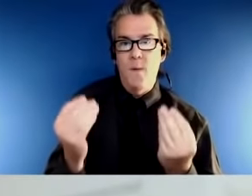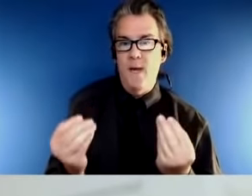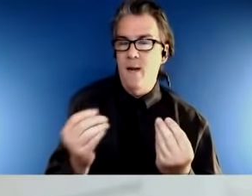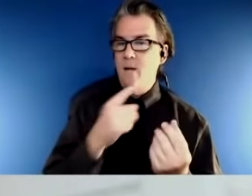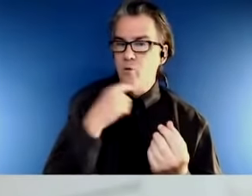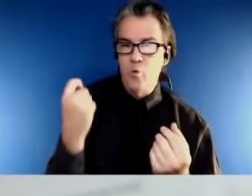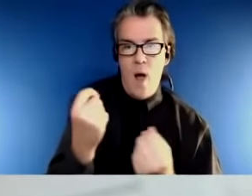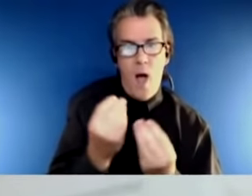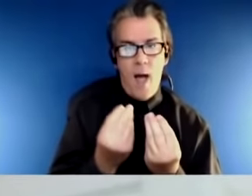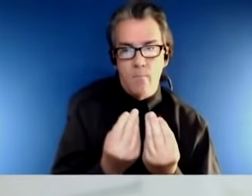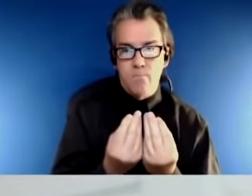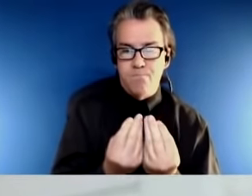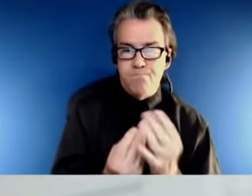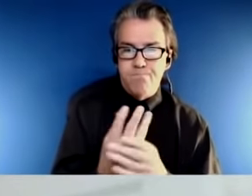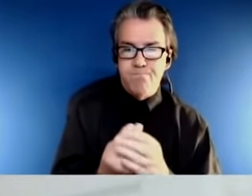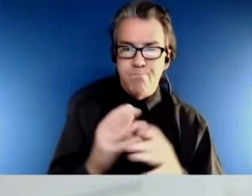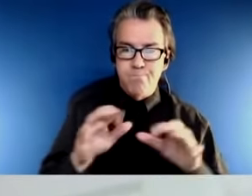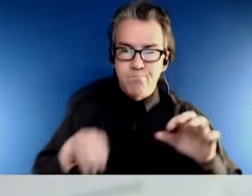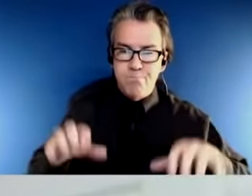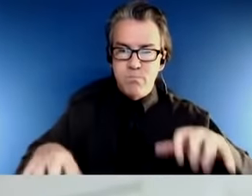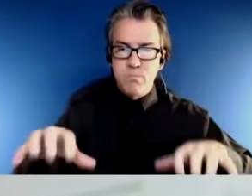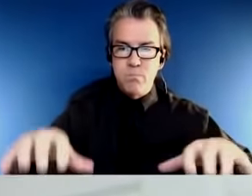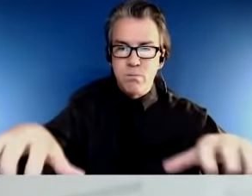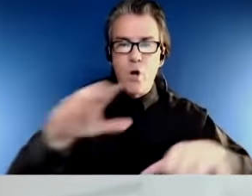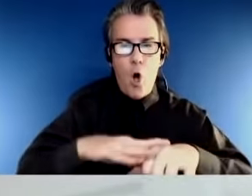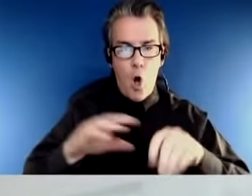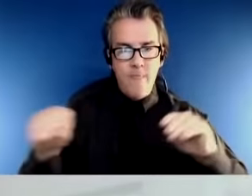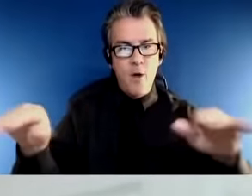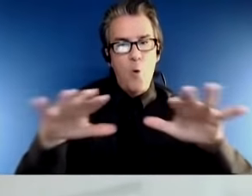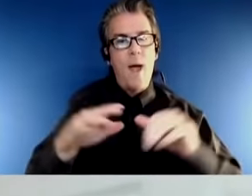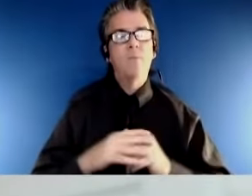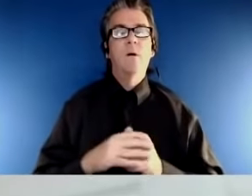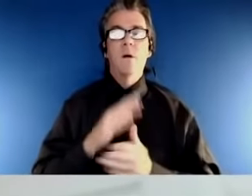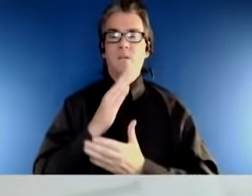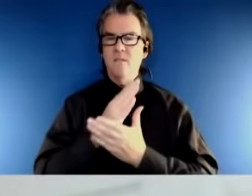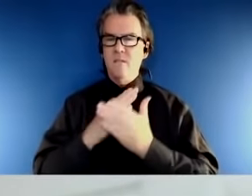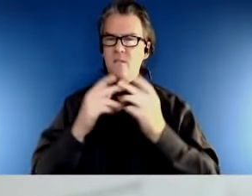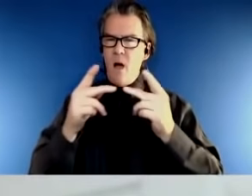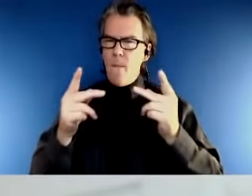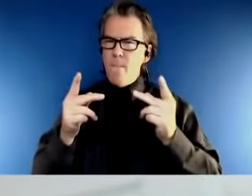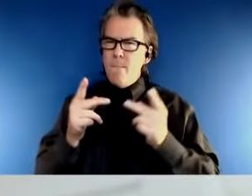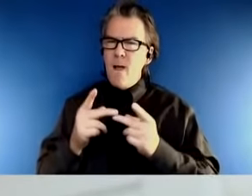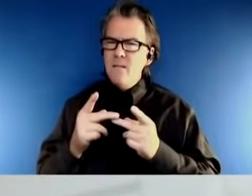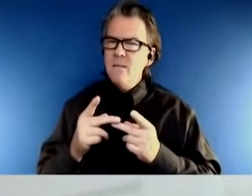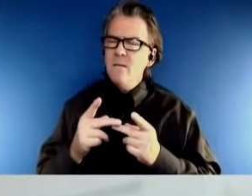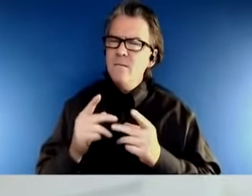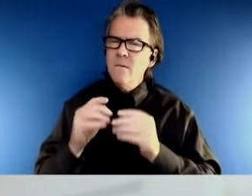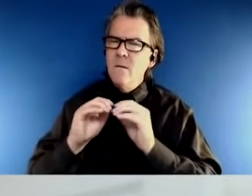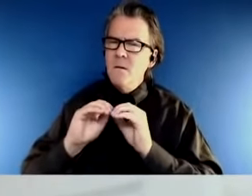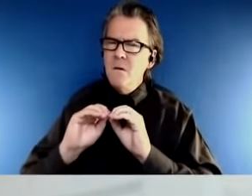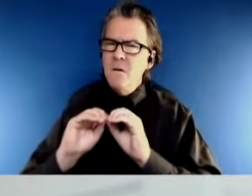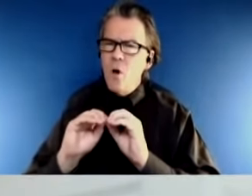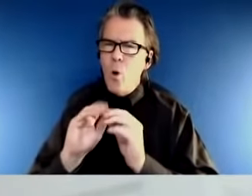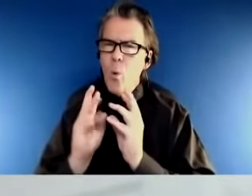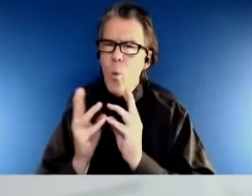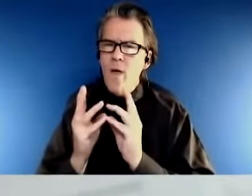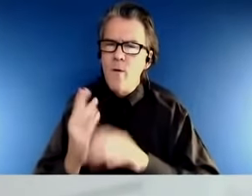and then also the sectionalizing devices, the temporary generation, and up in Humboldt, it's the islanding. So it's a combination of all of these factors.